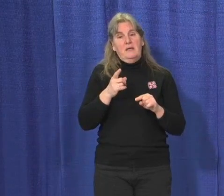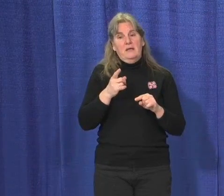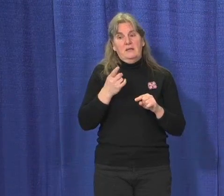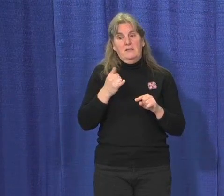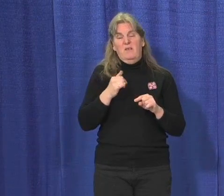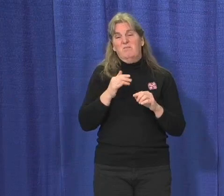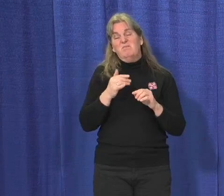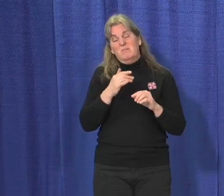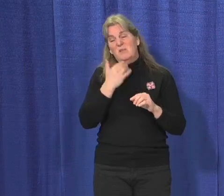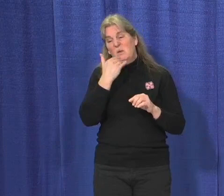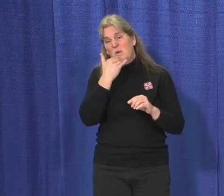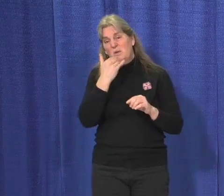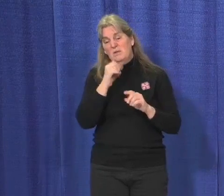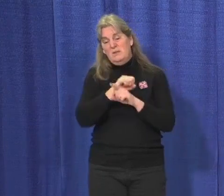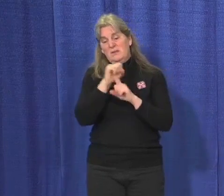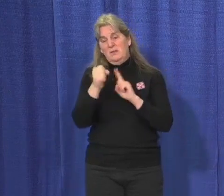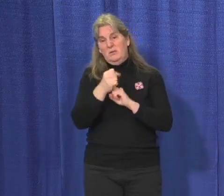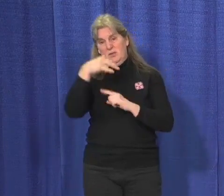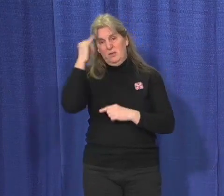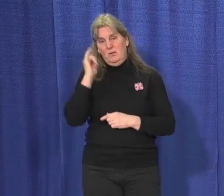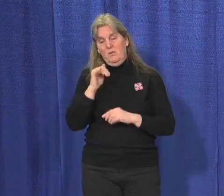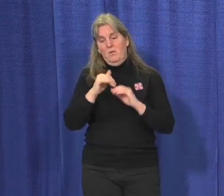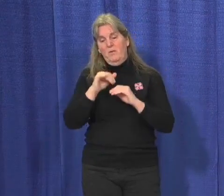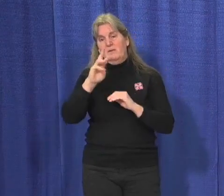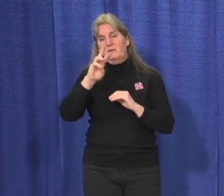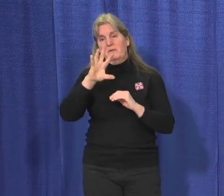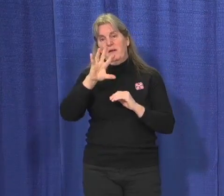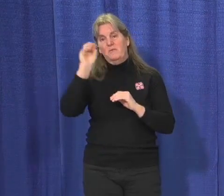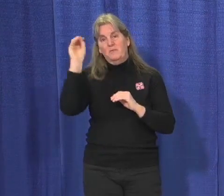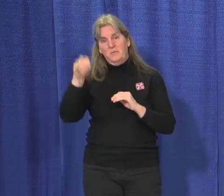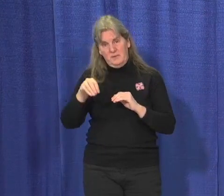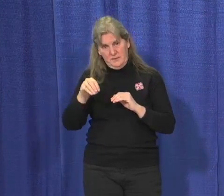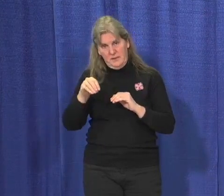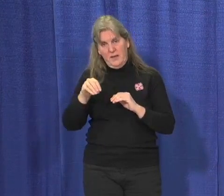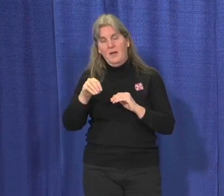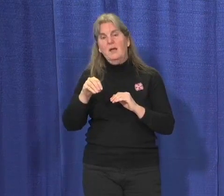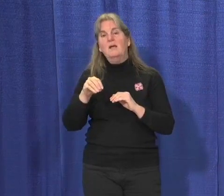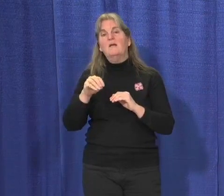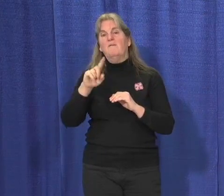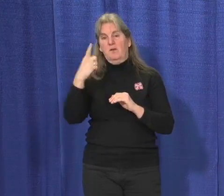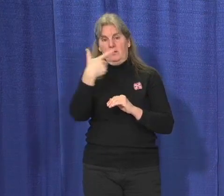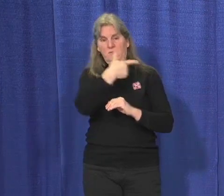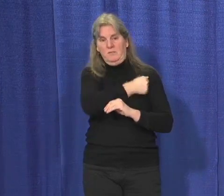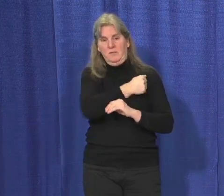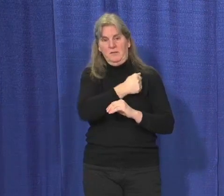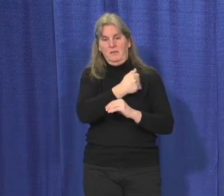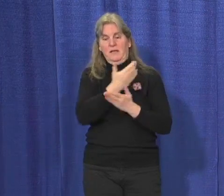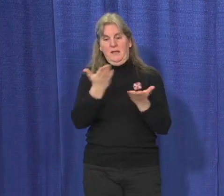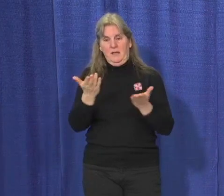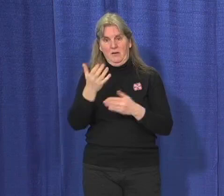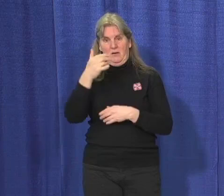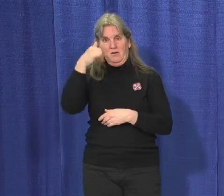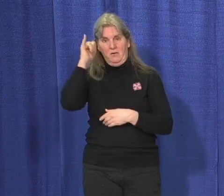period, over 65 percent overall. I'm optimistic this will